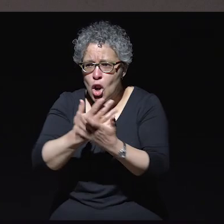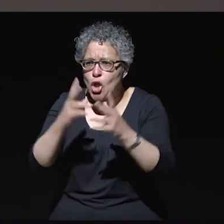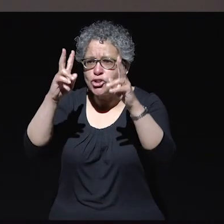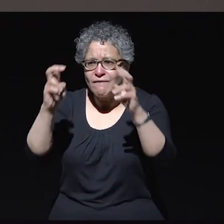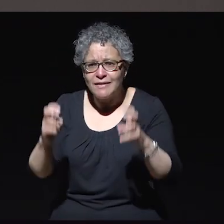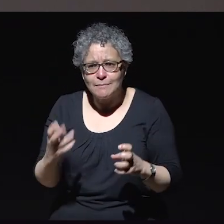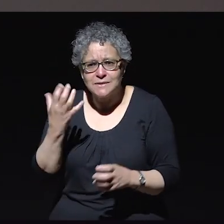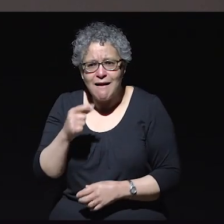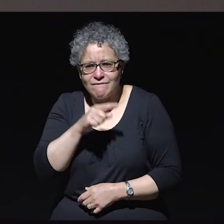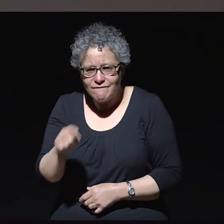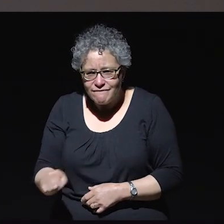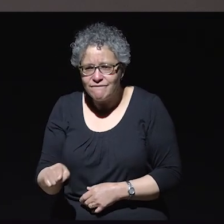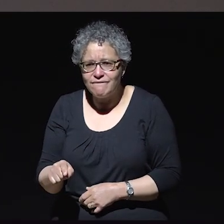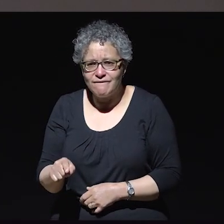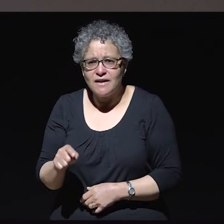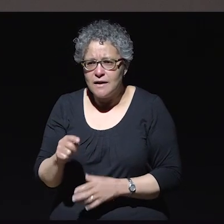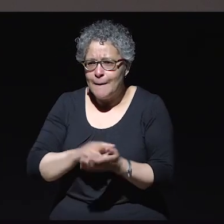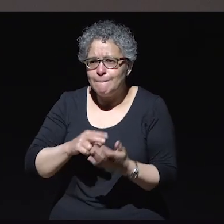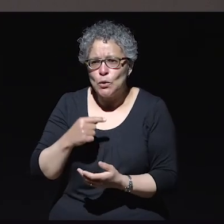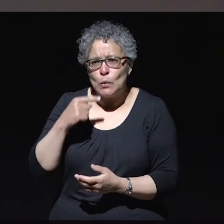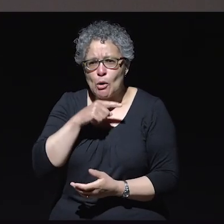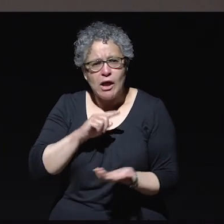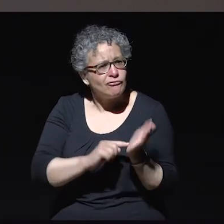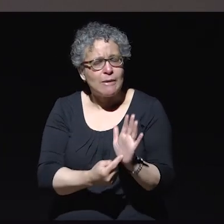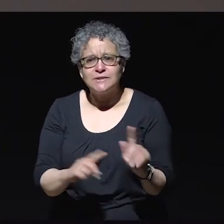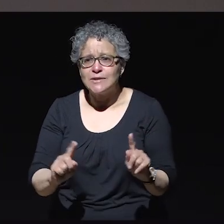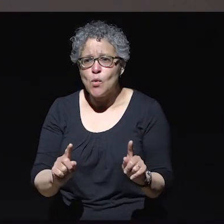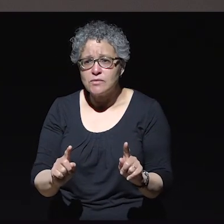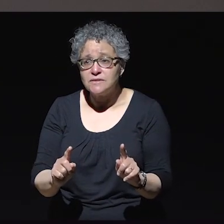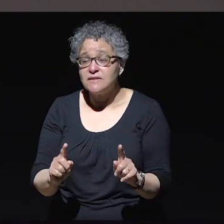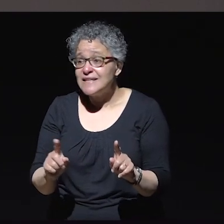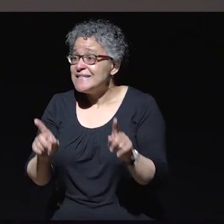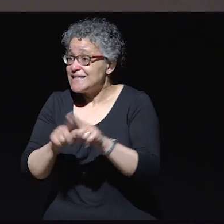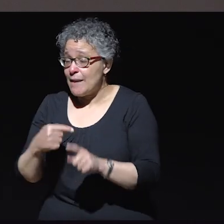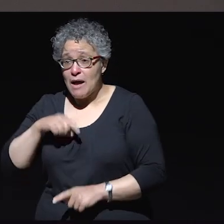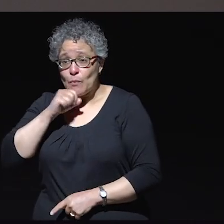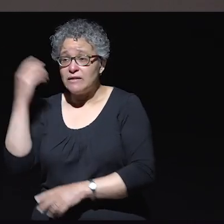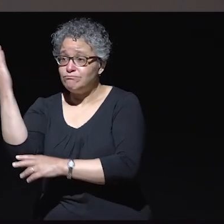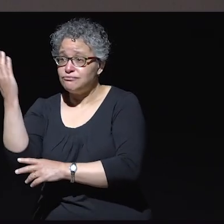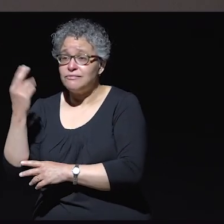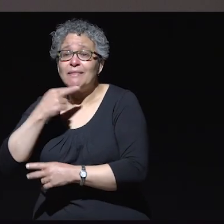in terms of what 'The Blue Boy' represents is exactly what I'm going to be talking to you about this afternoon.